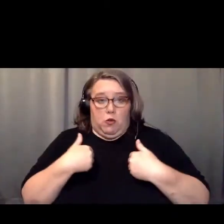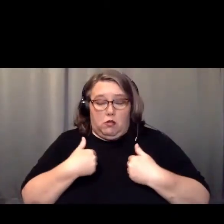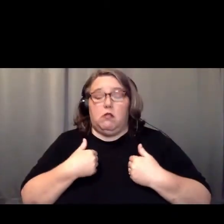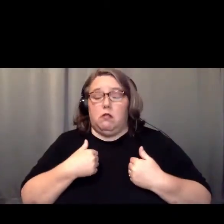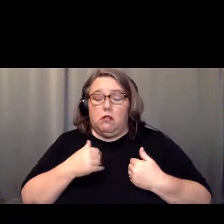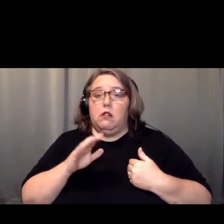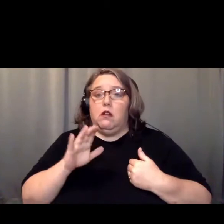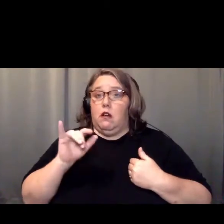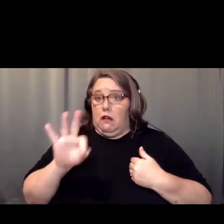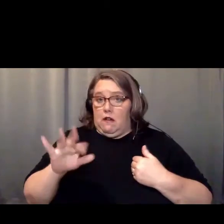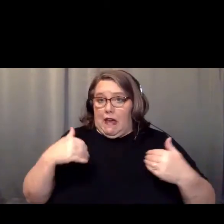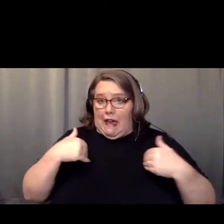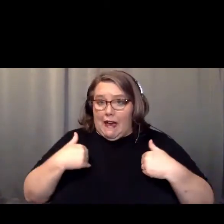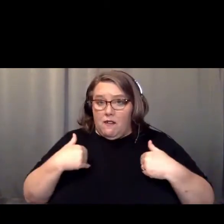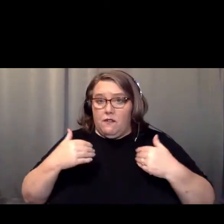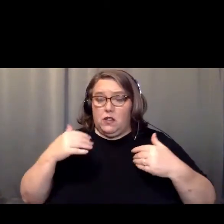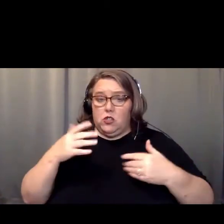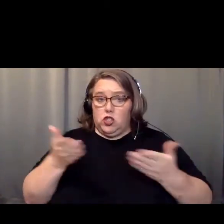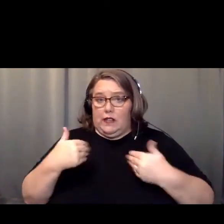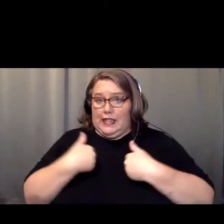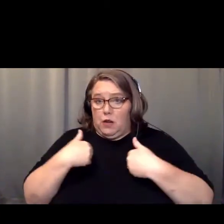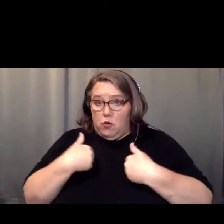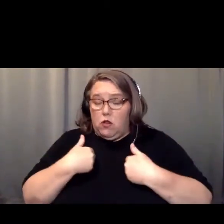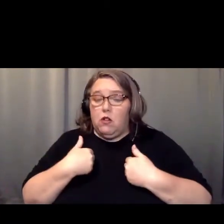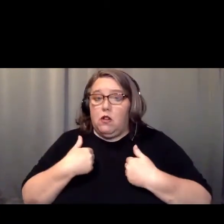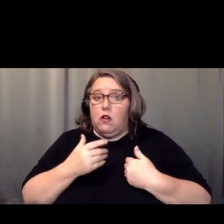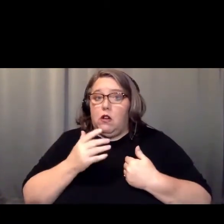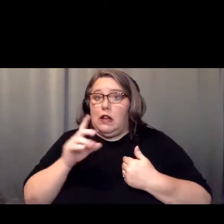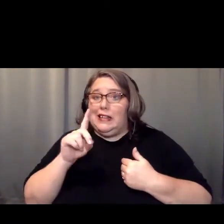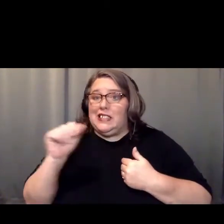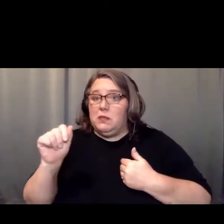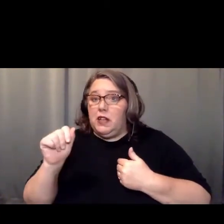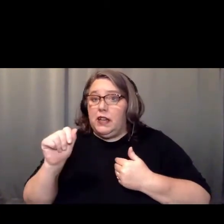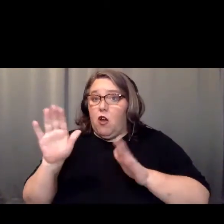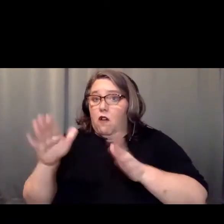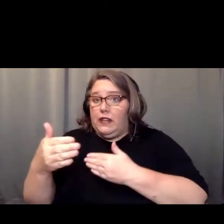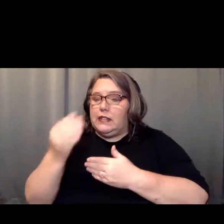let the Disability Services Office know that you'll be bringing your service animal.